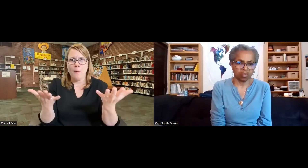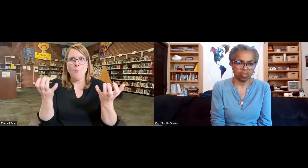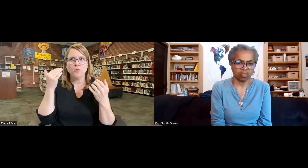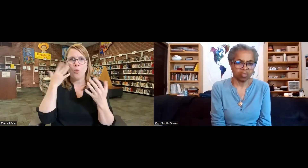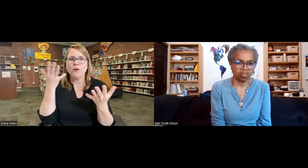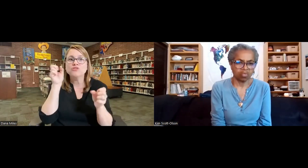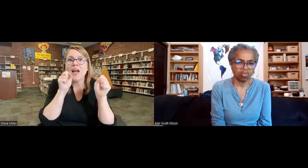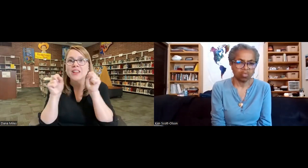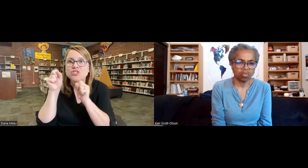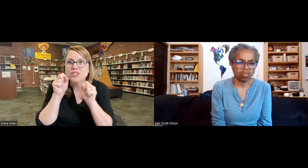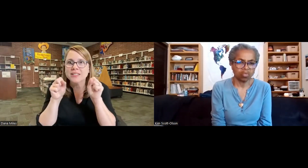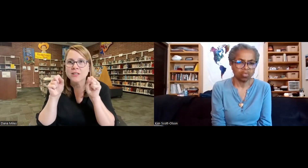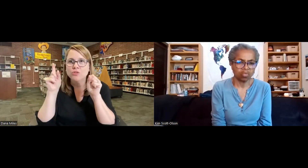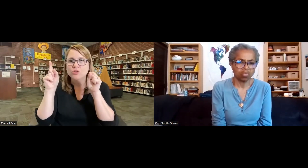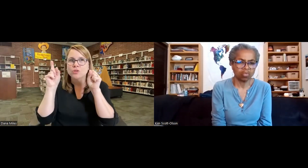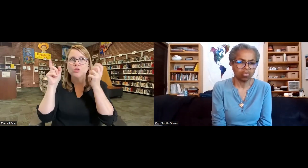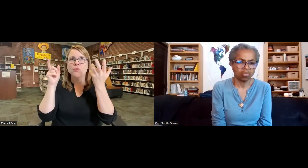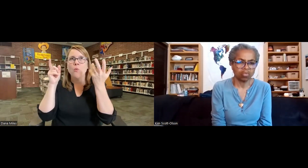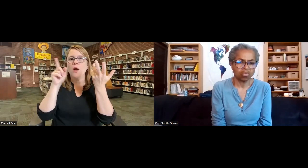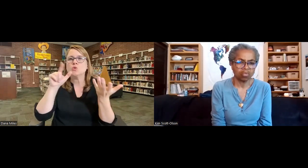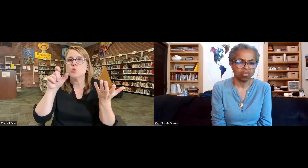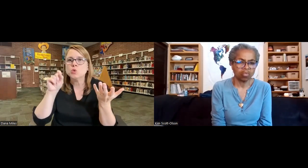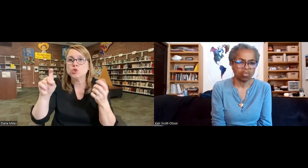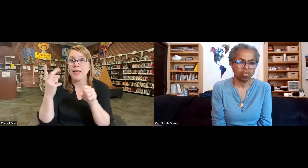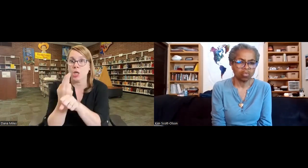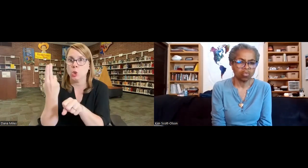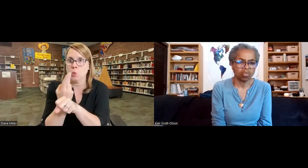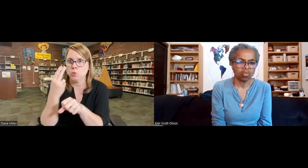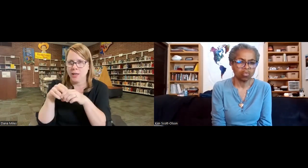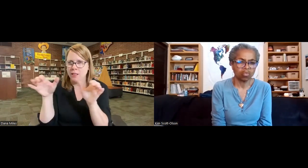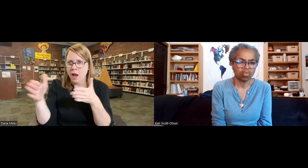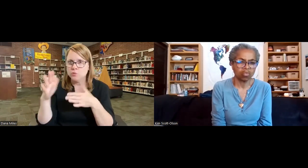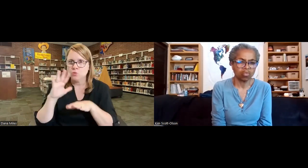Perhaps they want to know some strategies or tools they can use